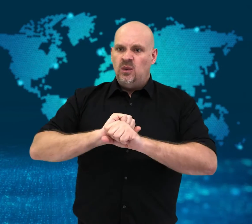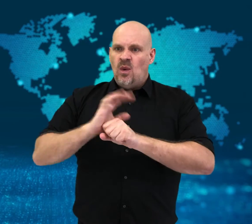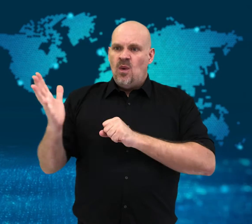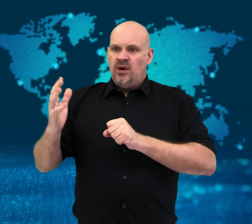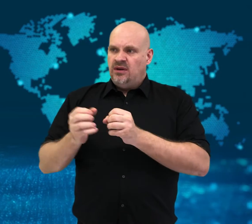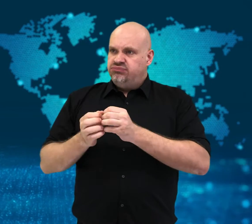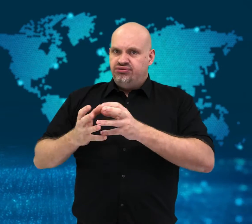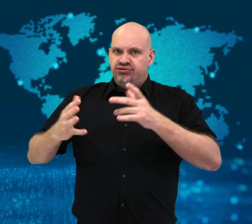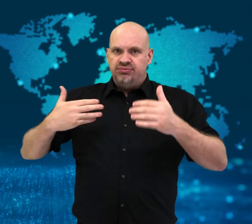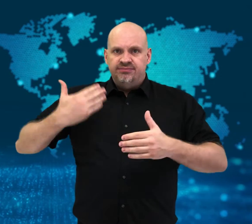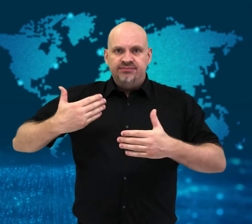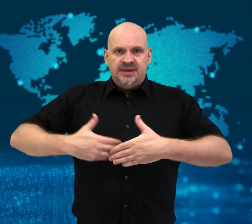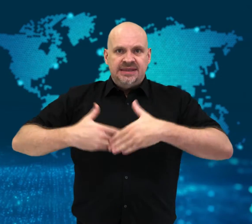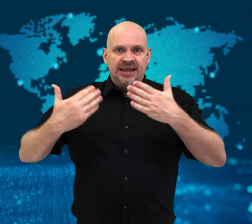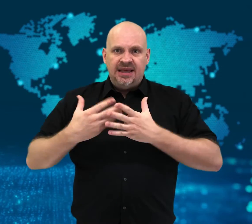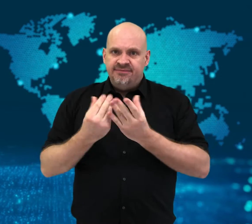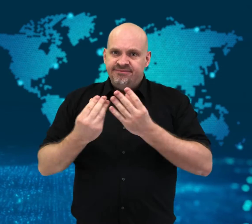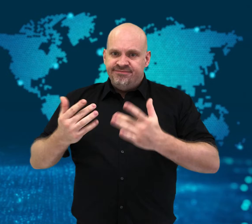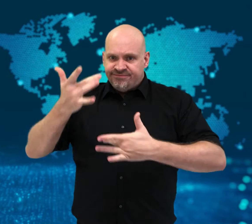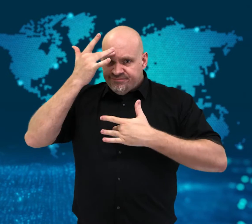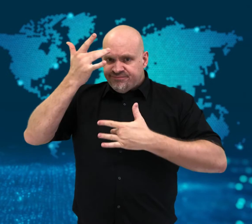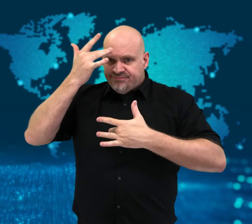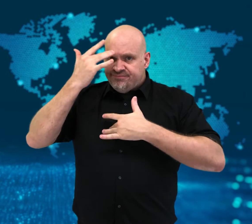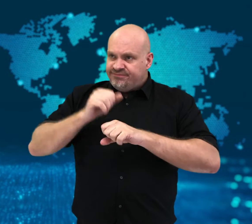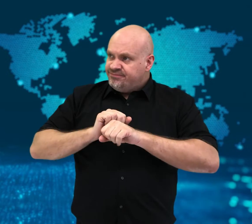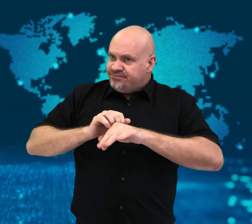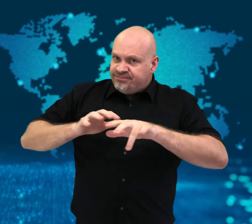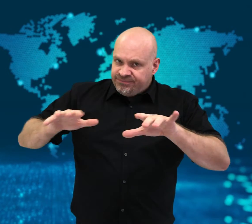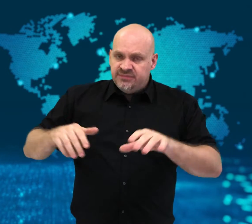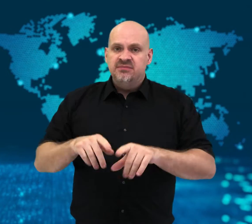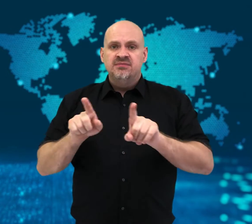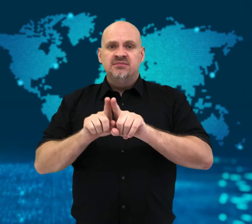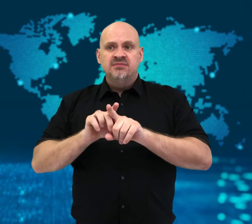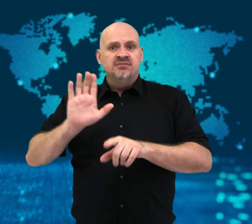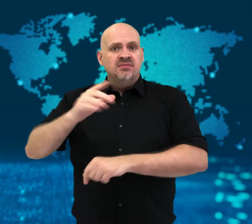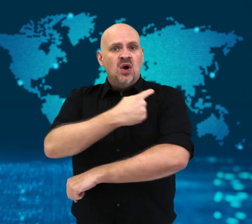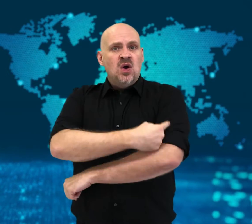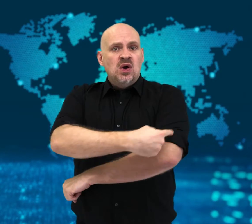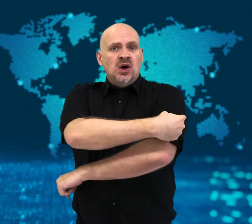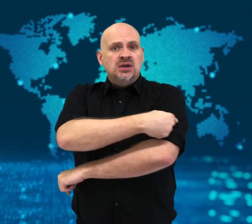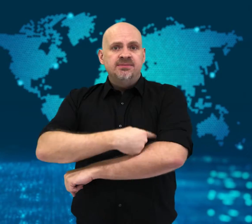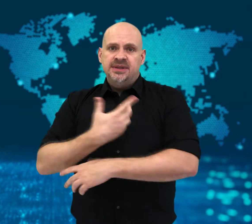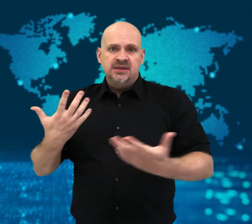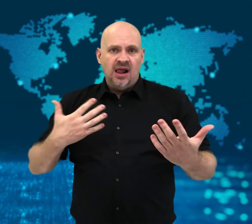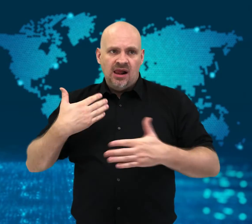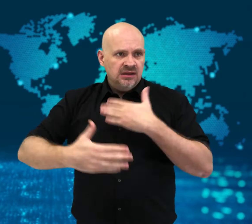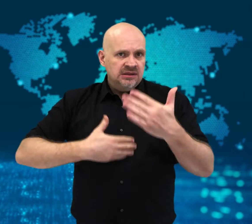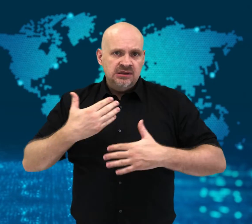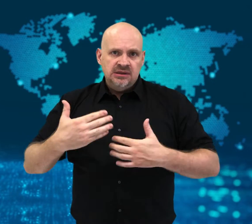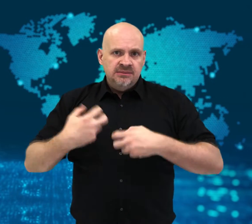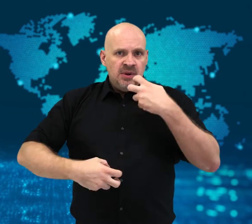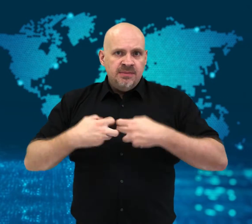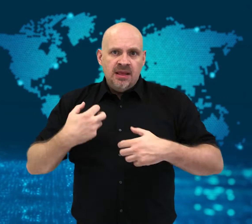record-breaking numbers of daily new cases,